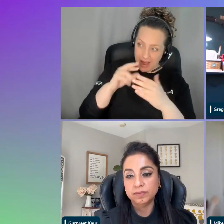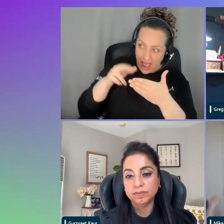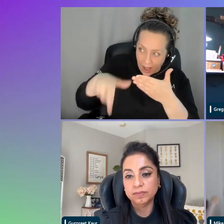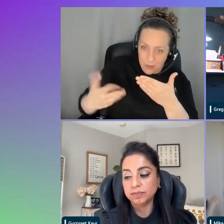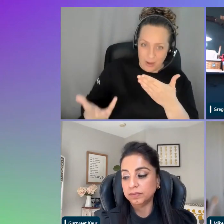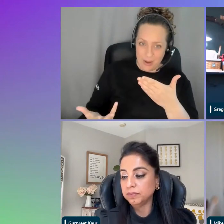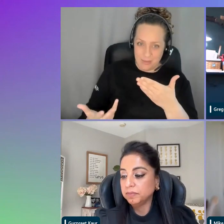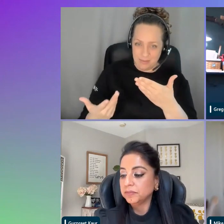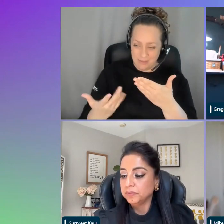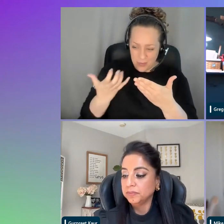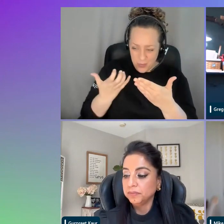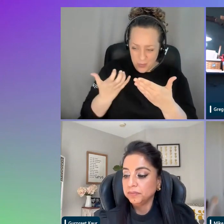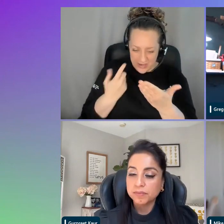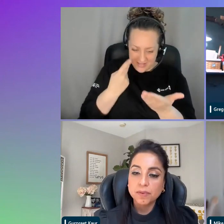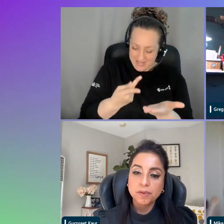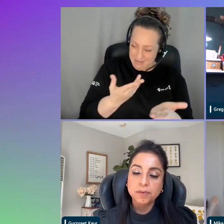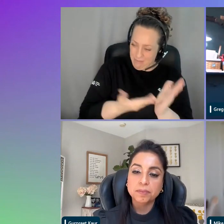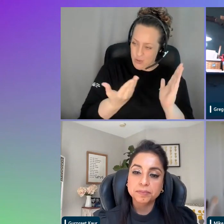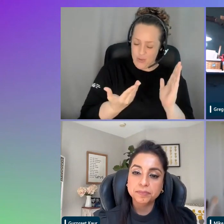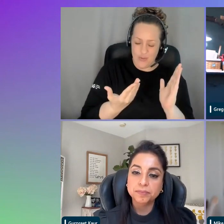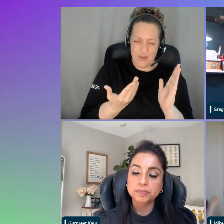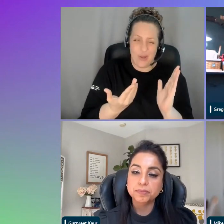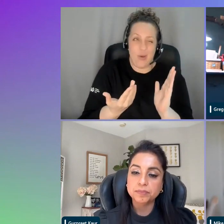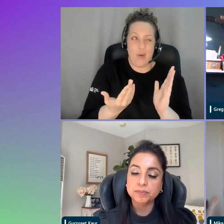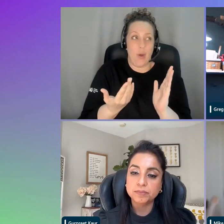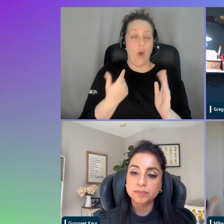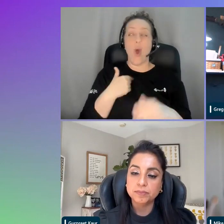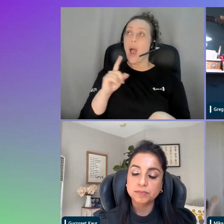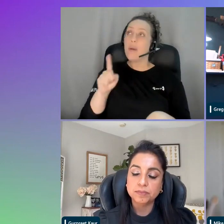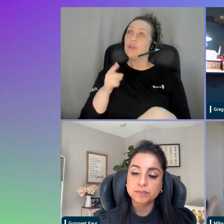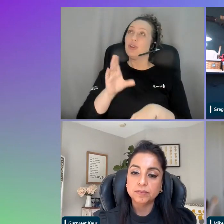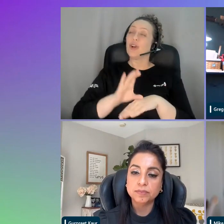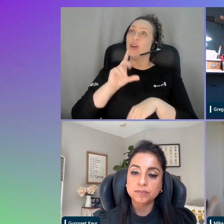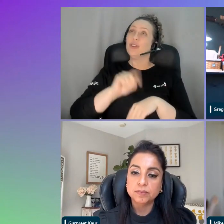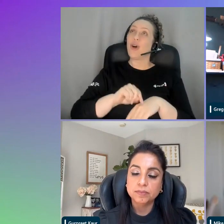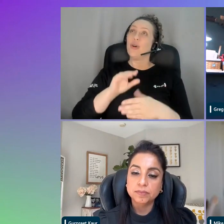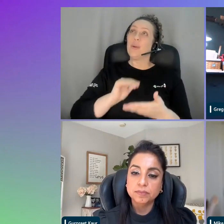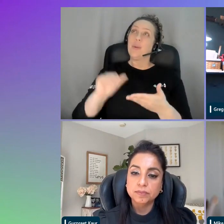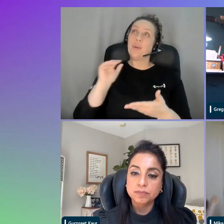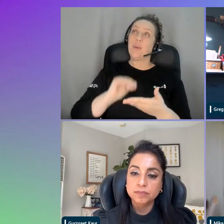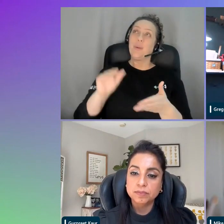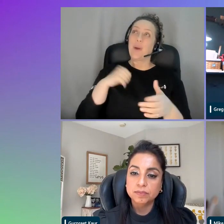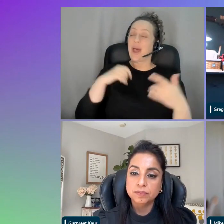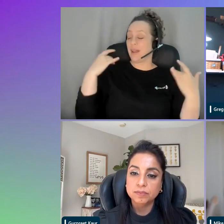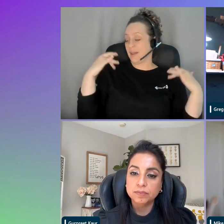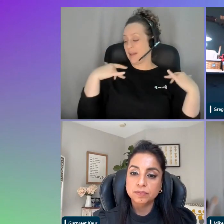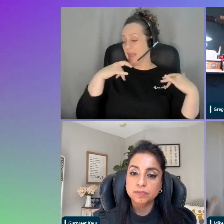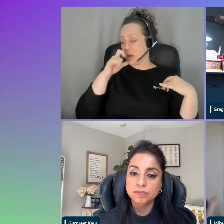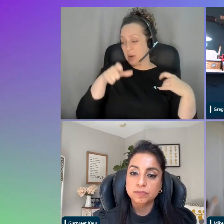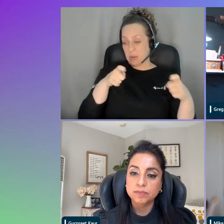them, we expect outcome like we expect a deliverable. So that's not even an out. So if you're thinking, oh, I'm just consulting on this and it doesn't really matter. I don't